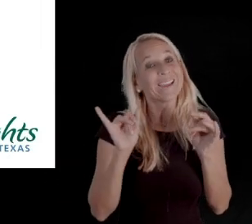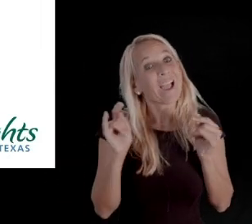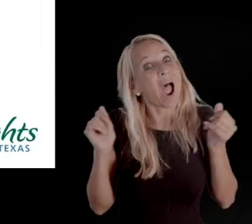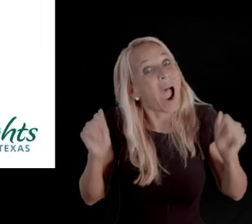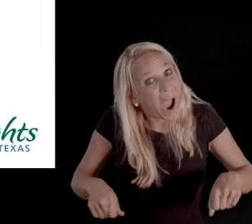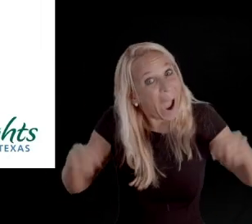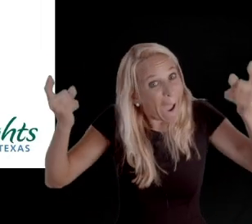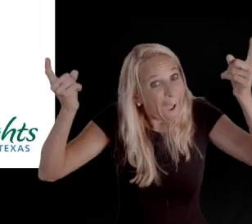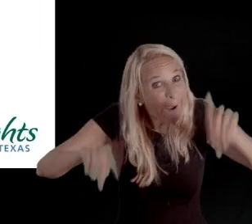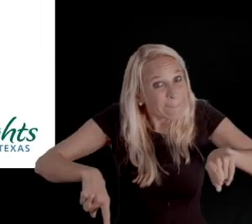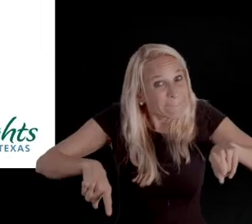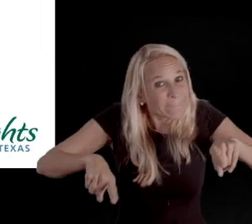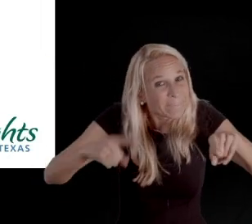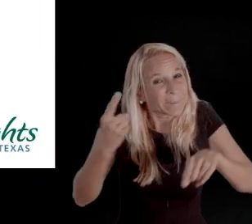something that you have to be aware of.